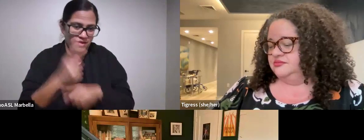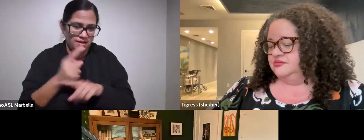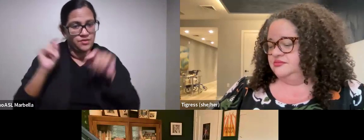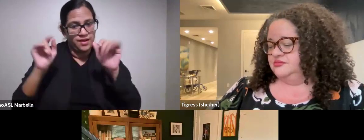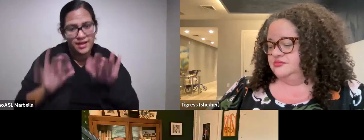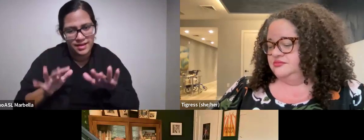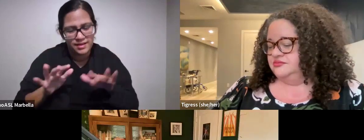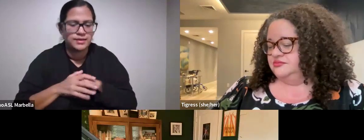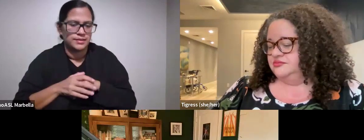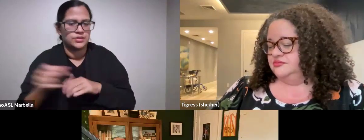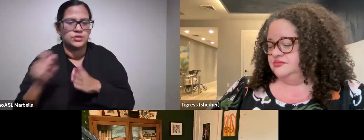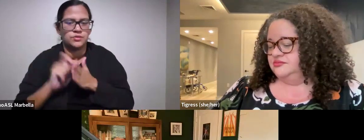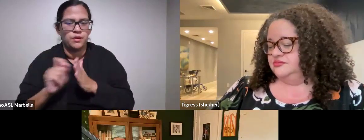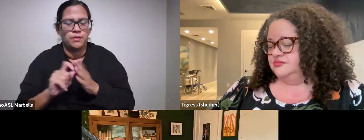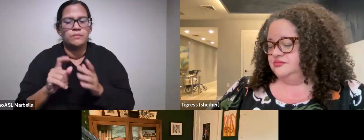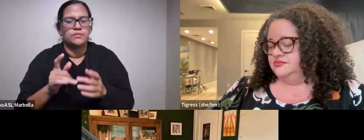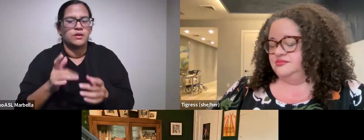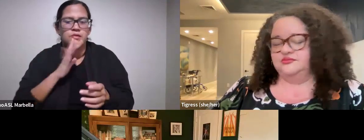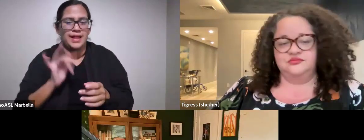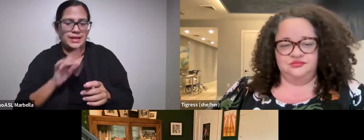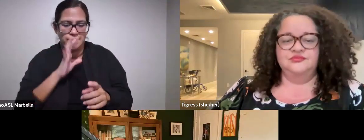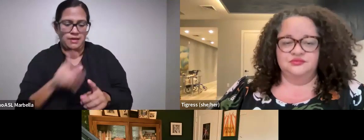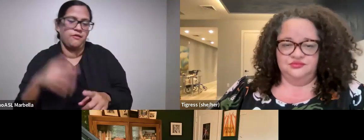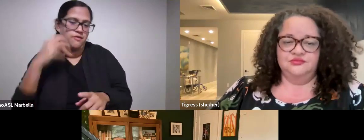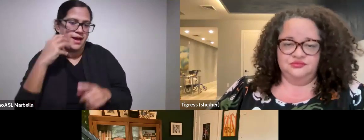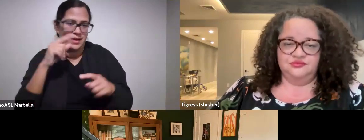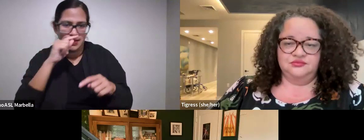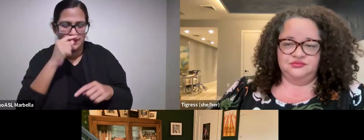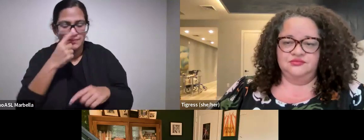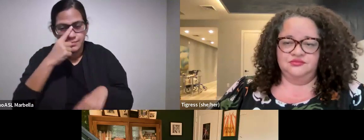and she wrote about what it was like to be a fat kid who gets treated as a